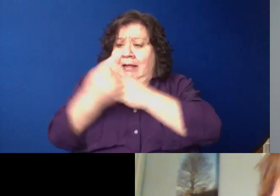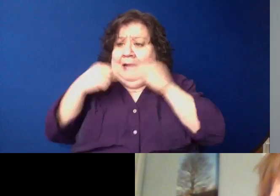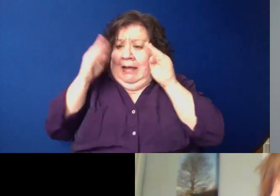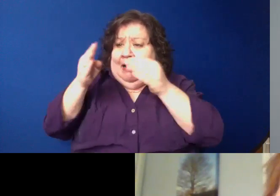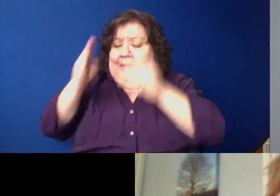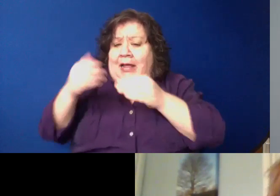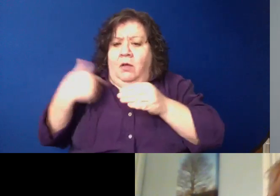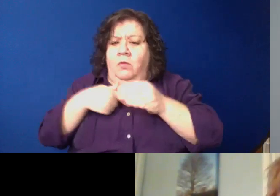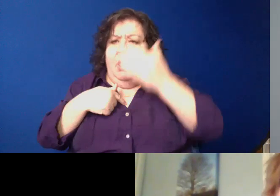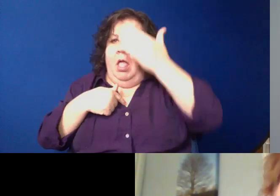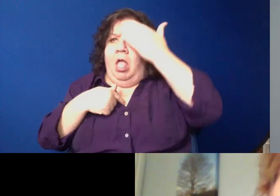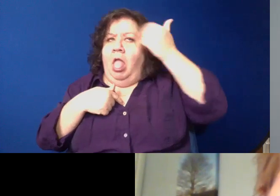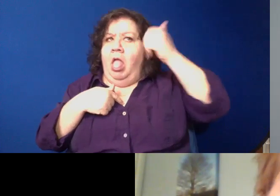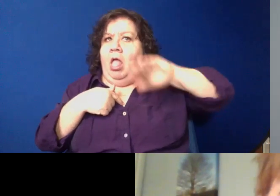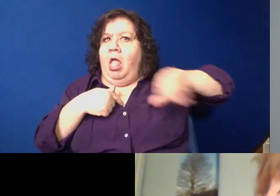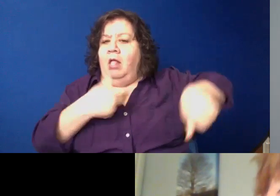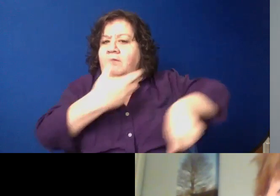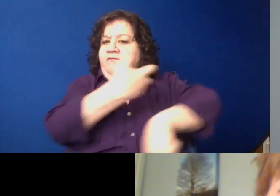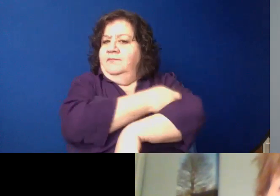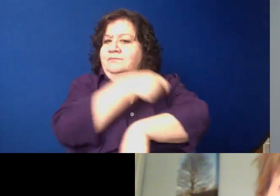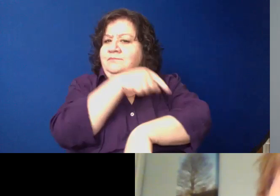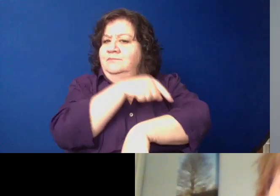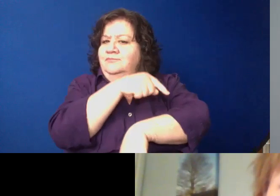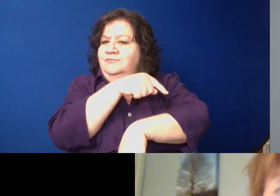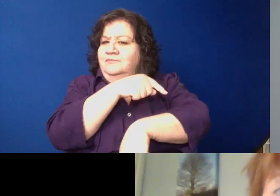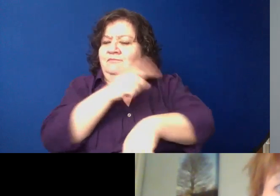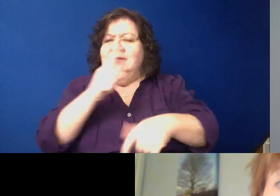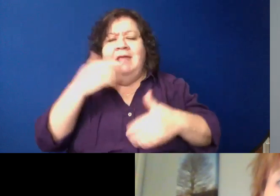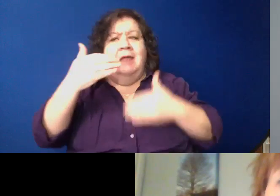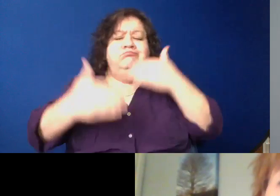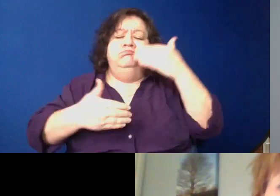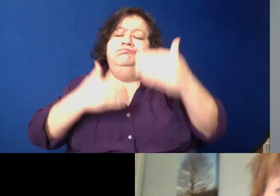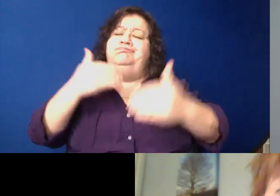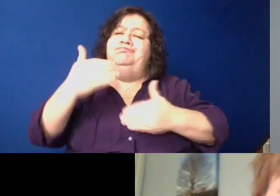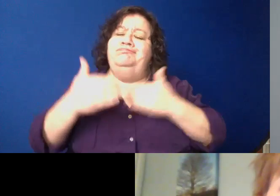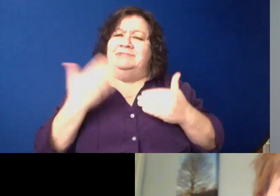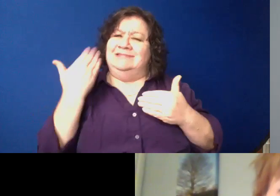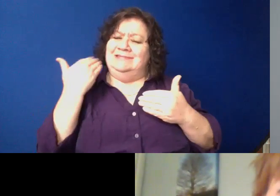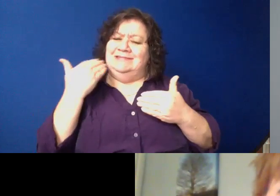the european commission launched its vaccination strategy and it focused very much on uninsuring